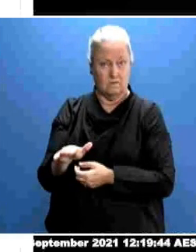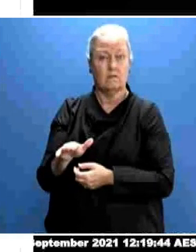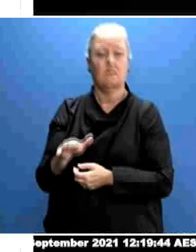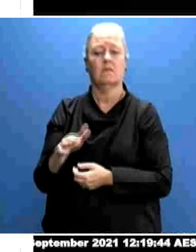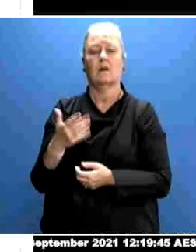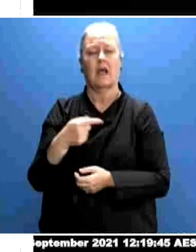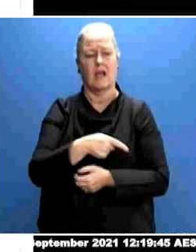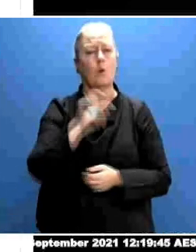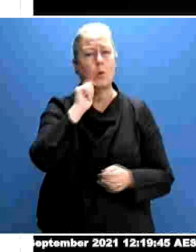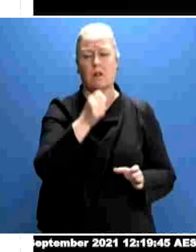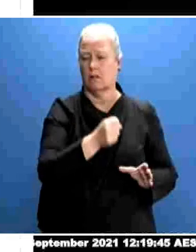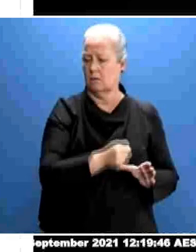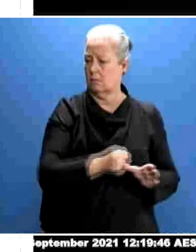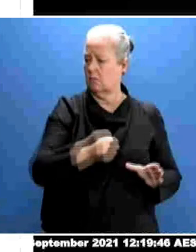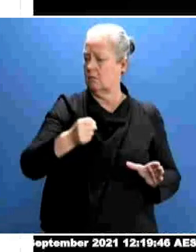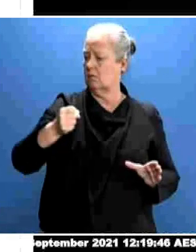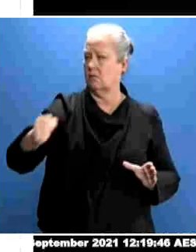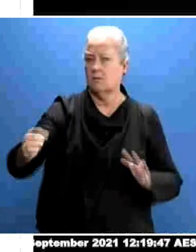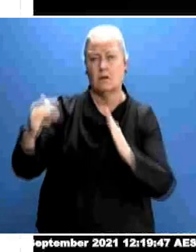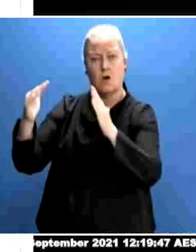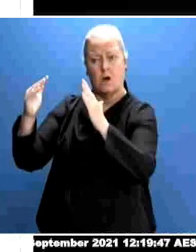that type of Secure Care setting, if there's a need for it?